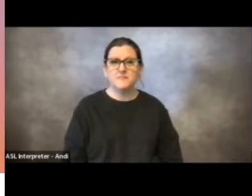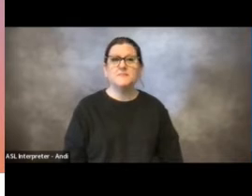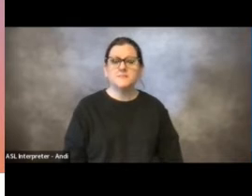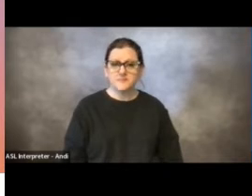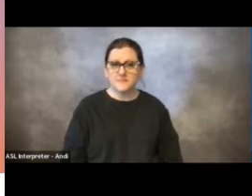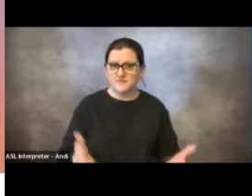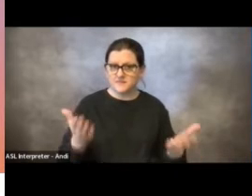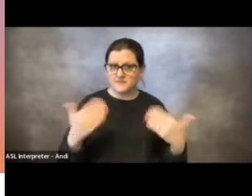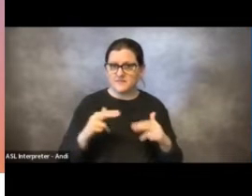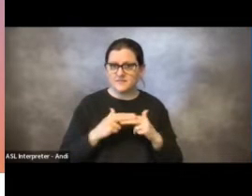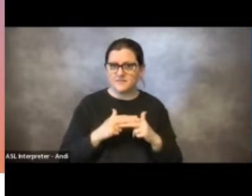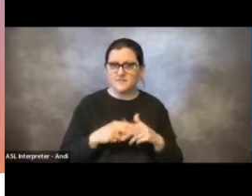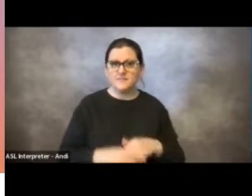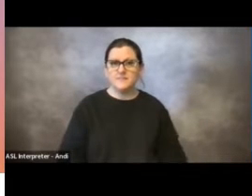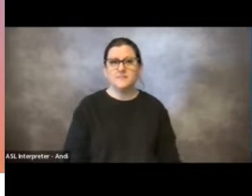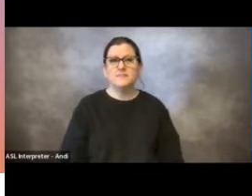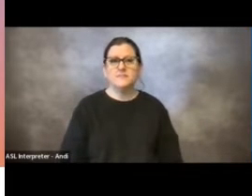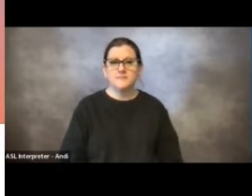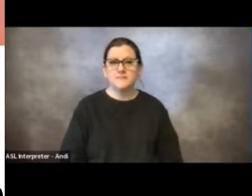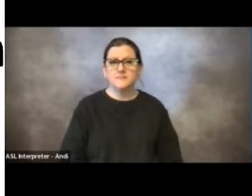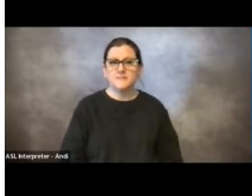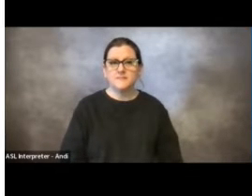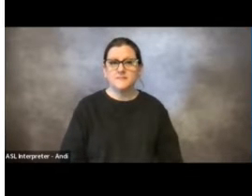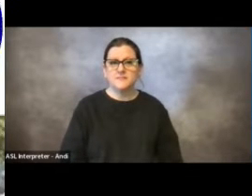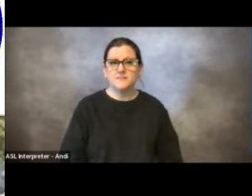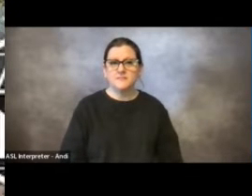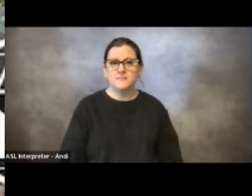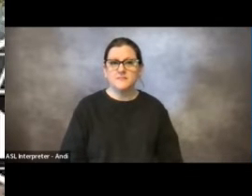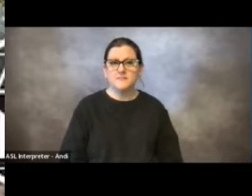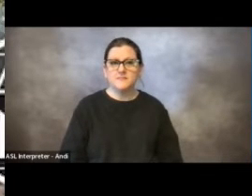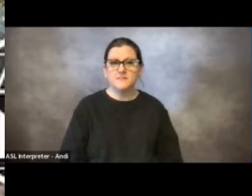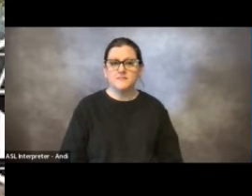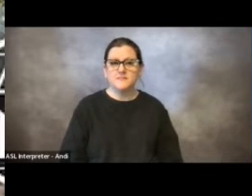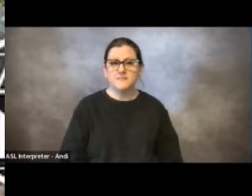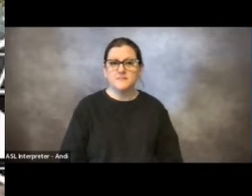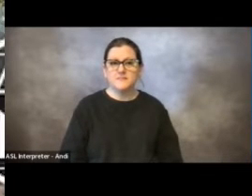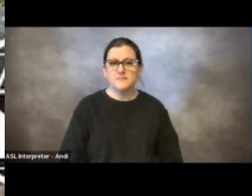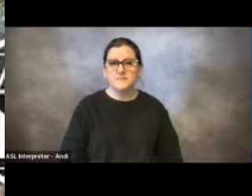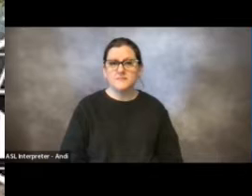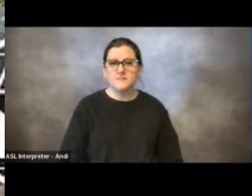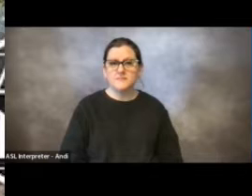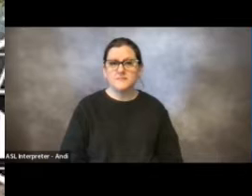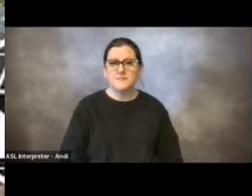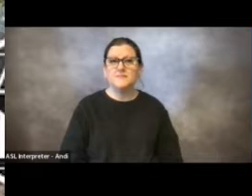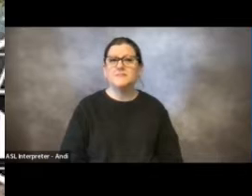the next slide. All right. Now, we're gonna have a little fun